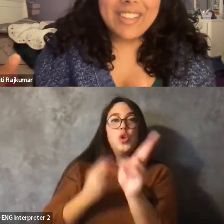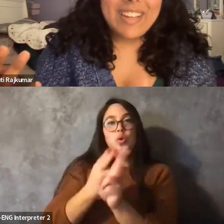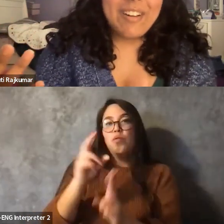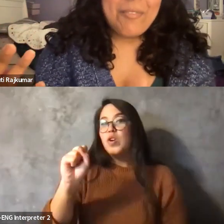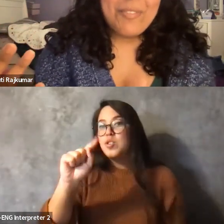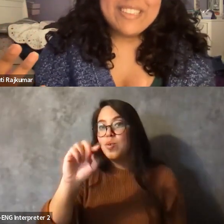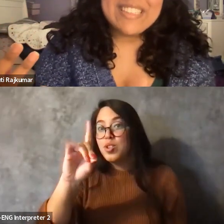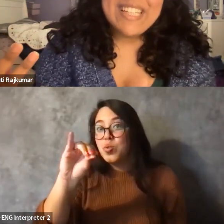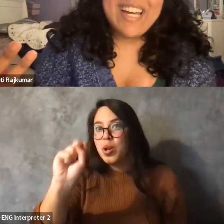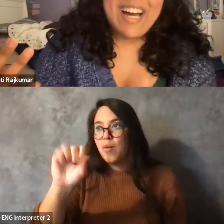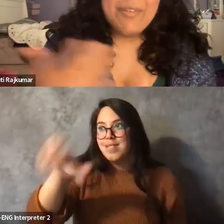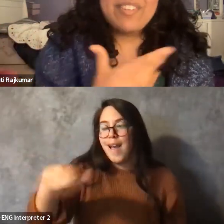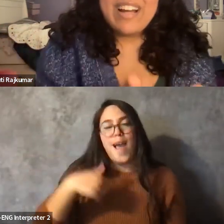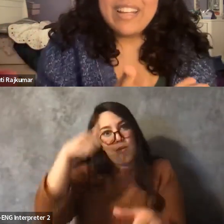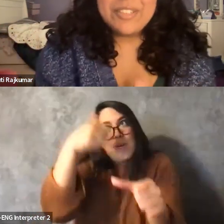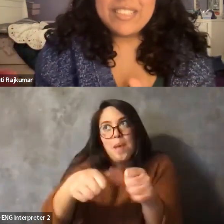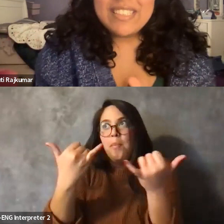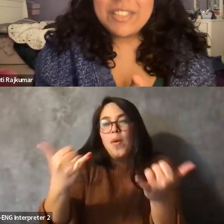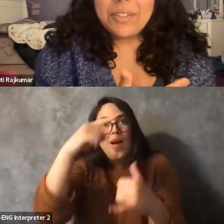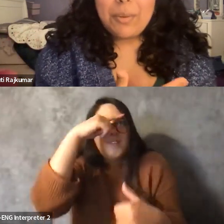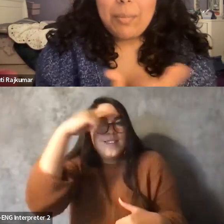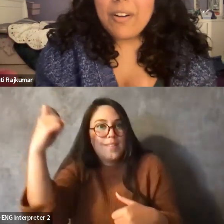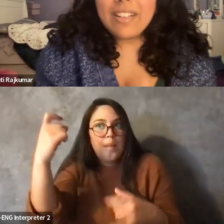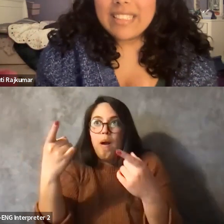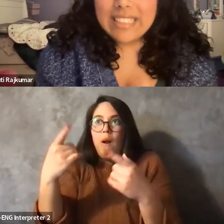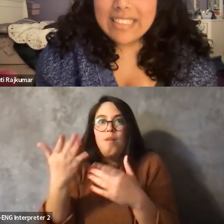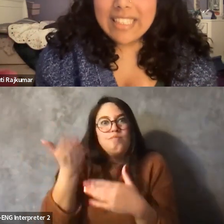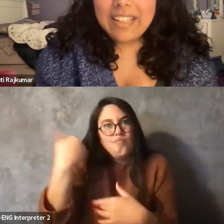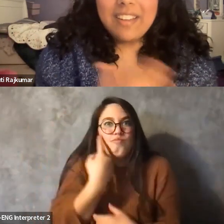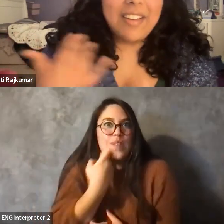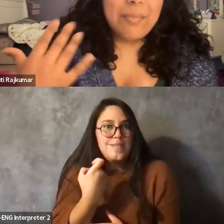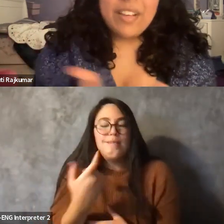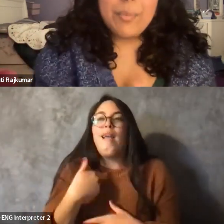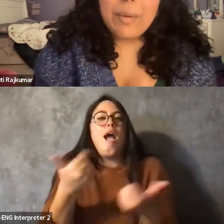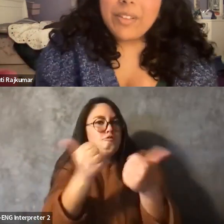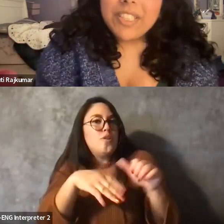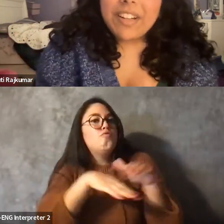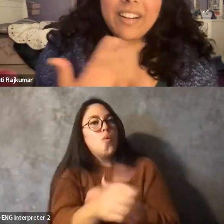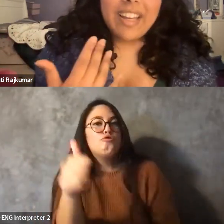with was I was denied entrance into a bar in DC because of my wheelchair,